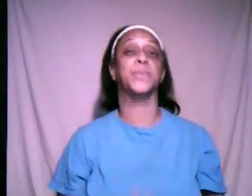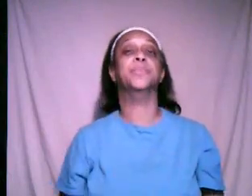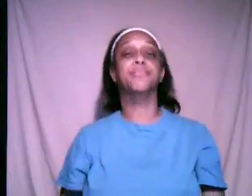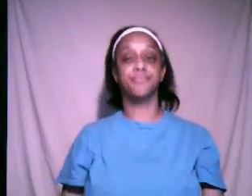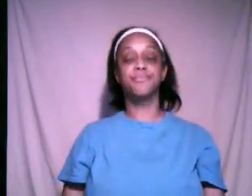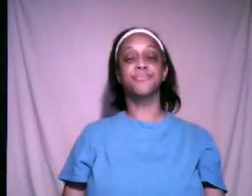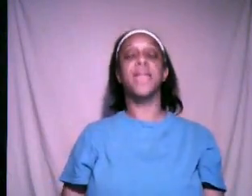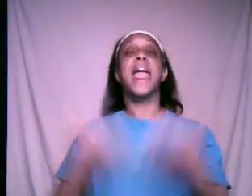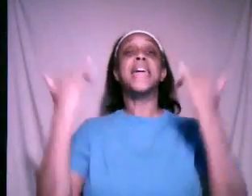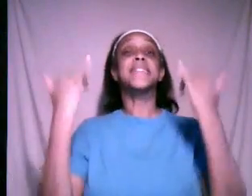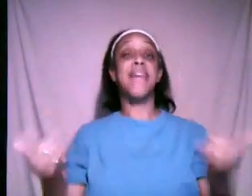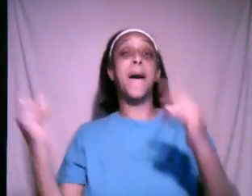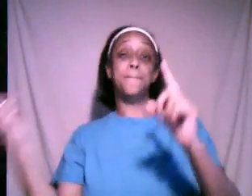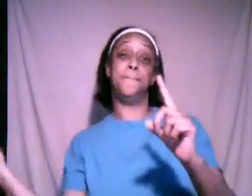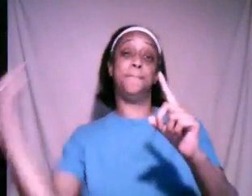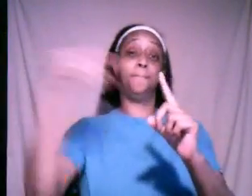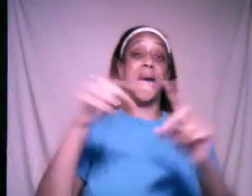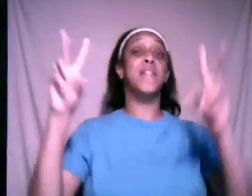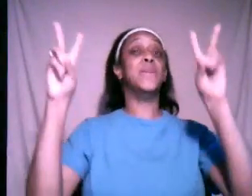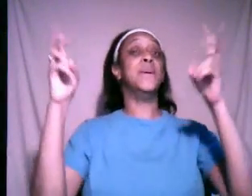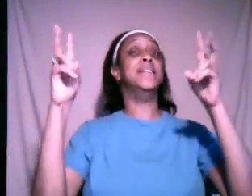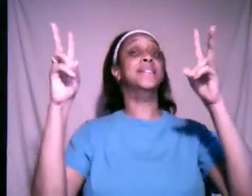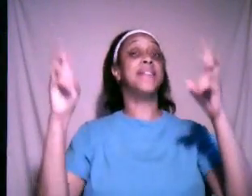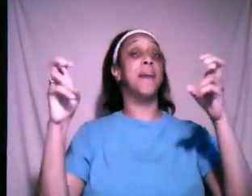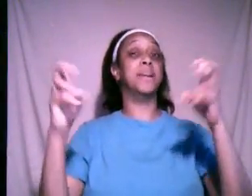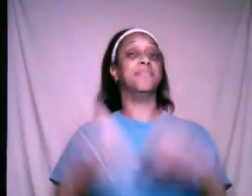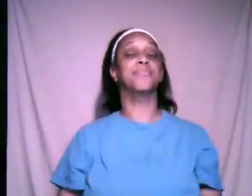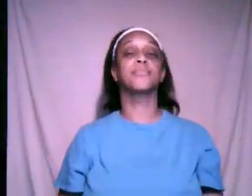Now, back to the topic: